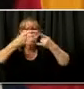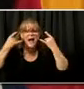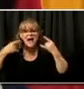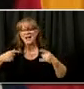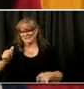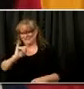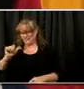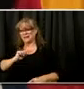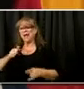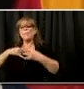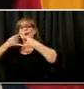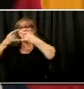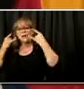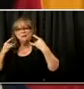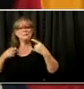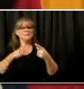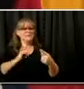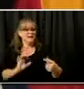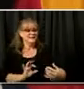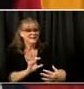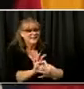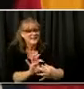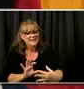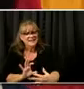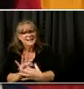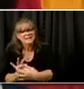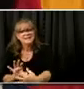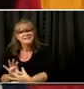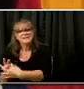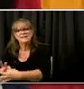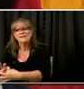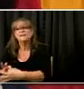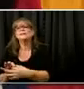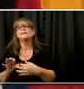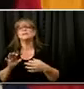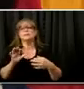and having the opportunity to seize upon this moment to further their education again i want